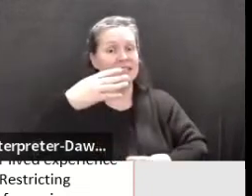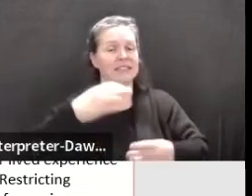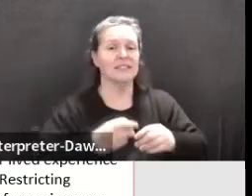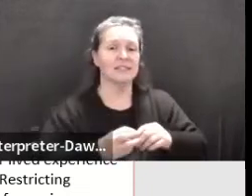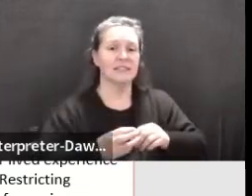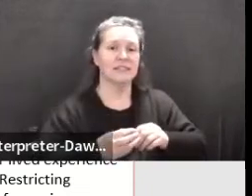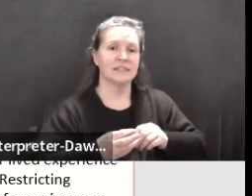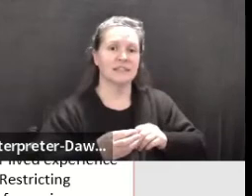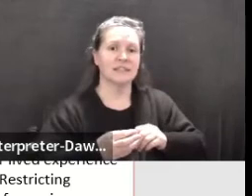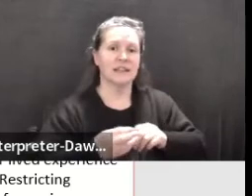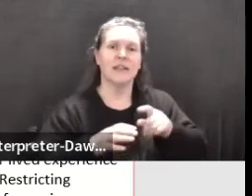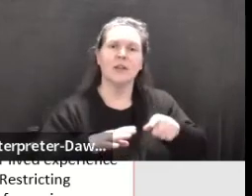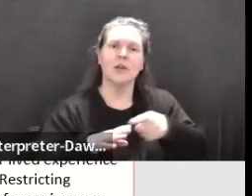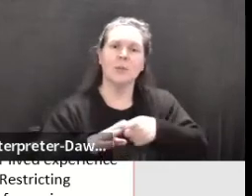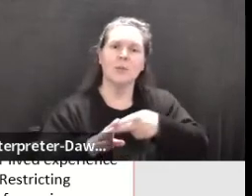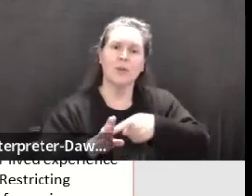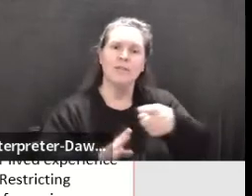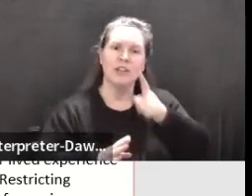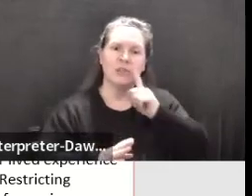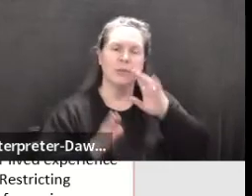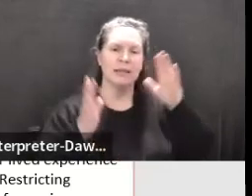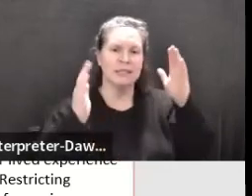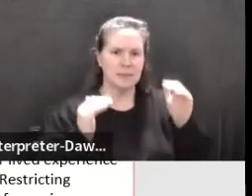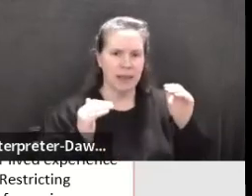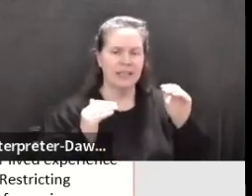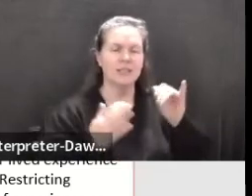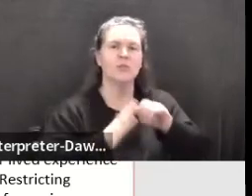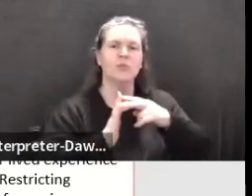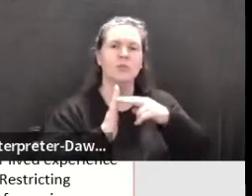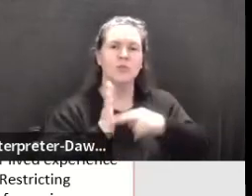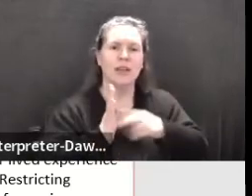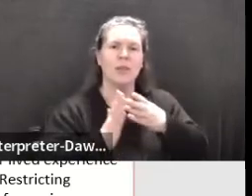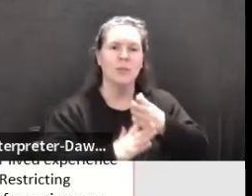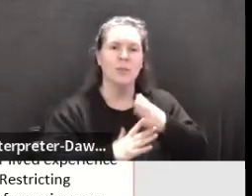the professional would be expected to read through this and make sure